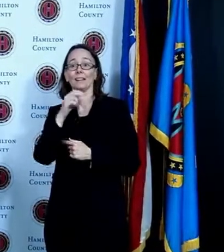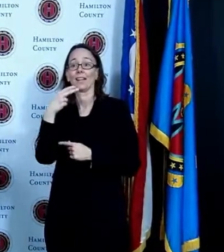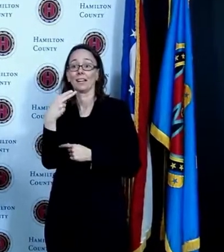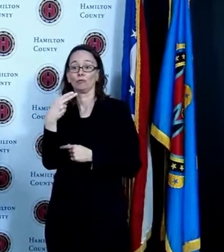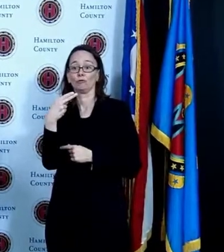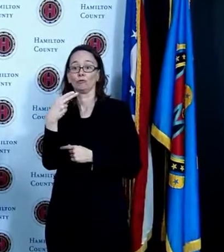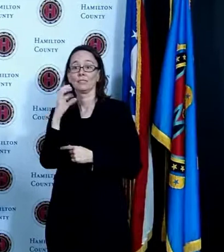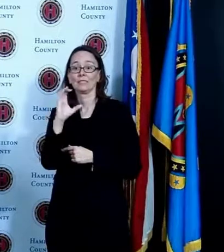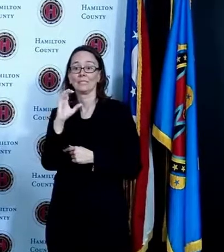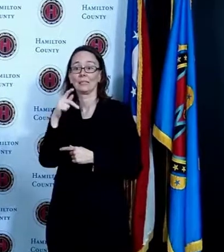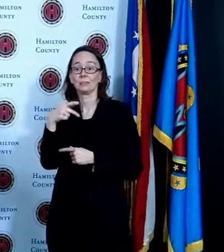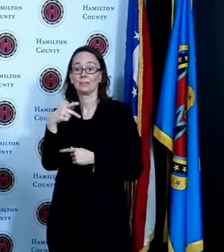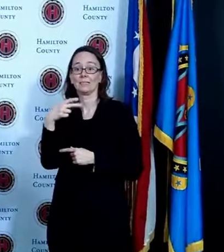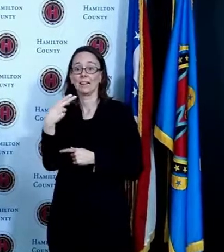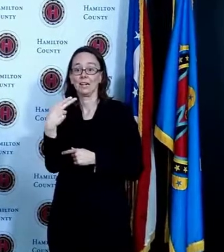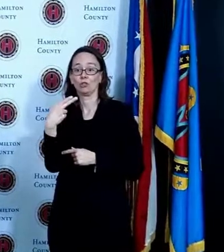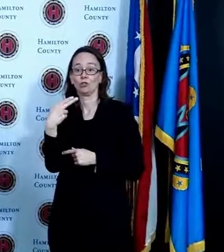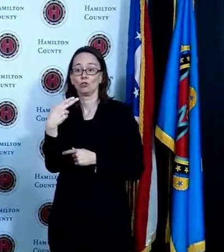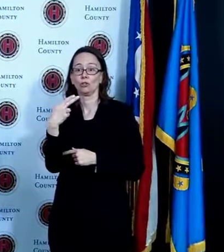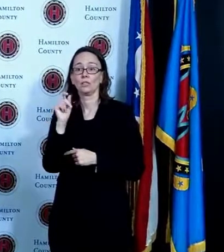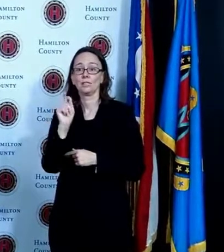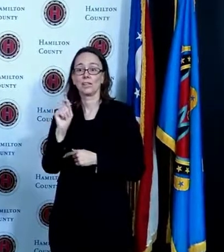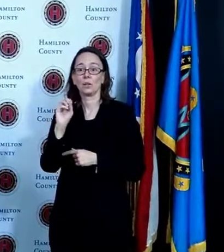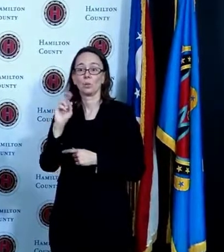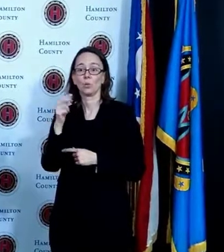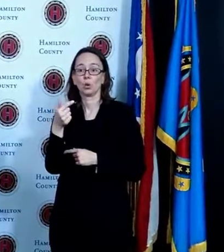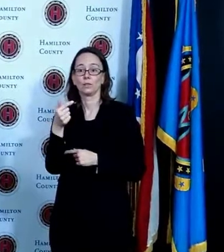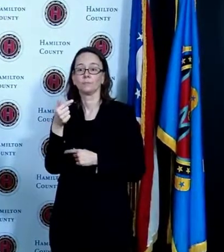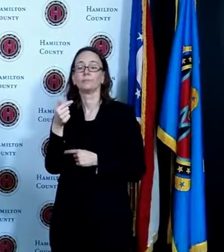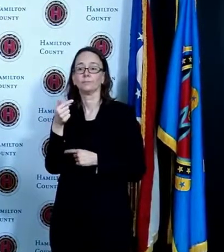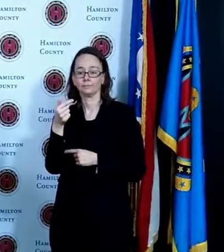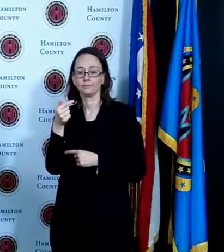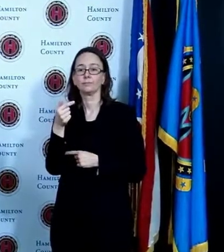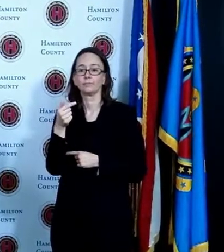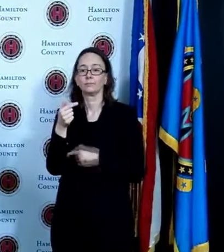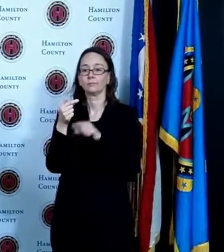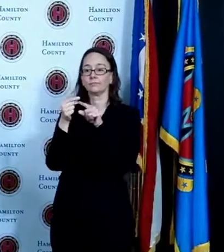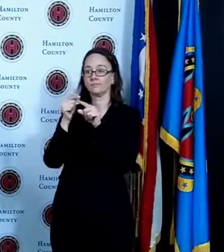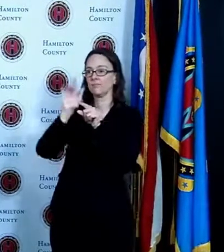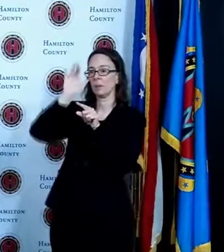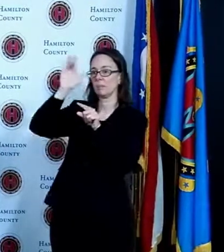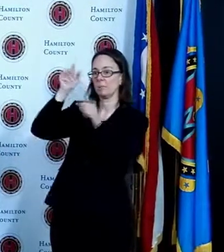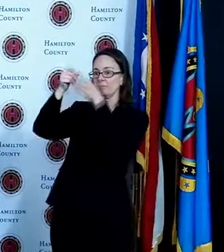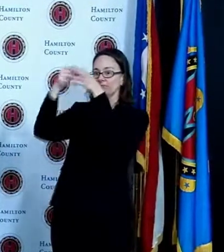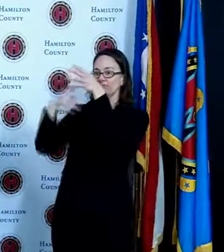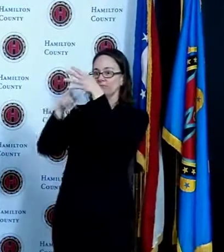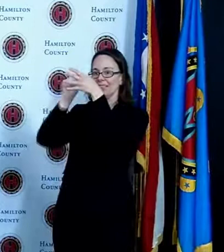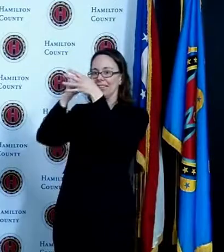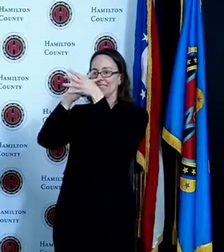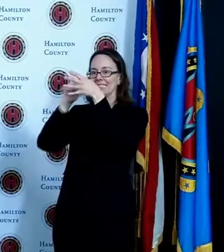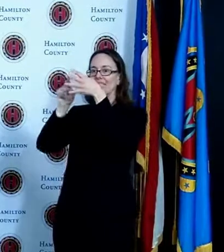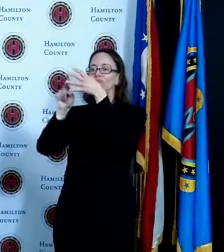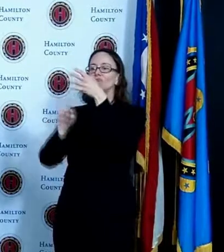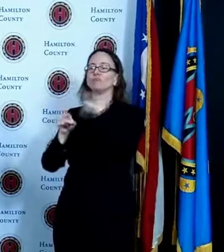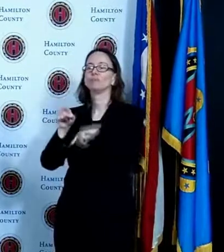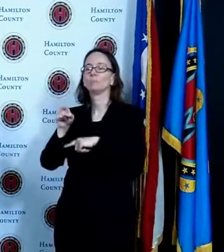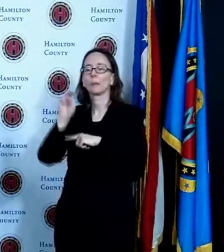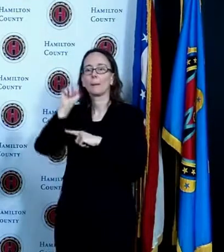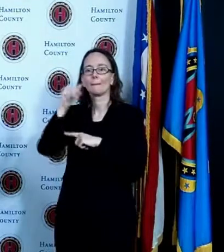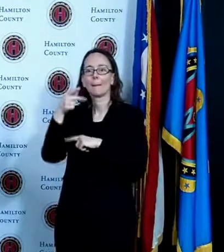throughout Hamilton County and locations that are close to the county as well are included on this map it shows where you can get tested what you need if you need